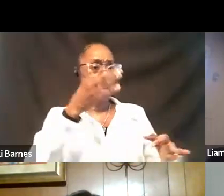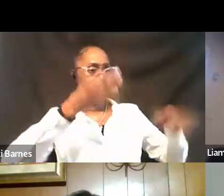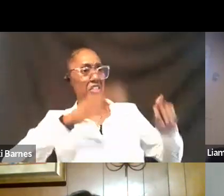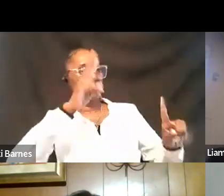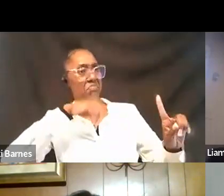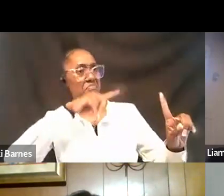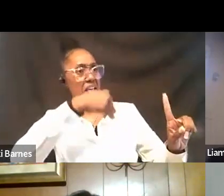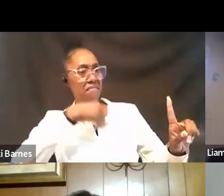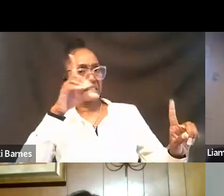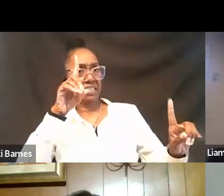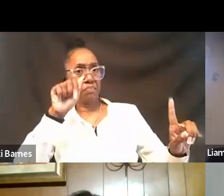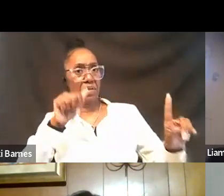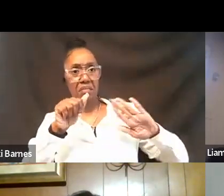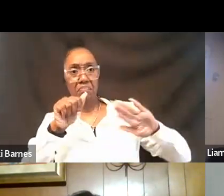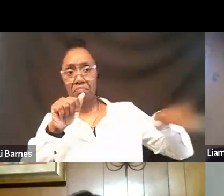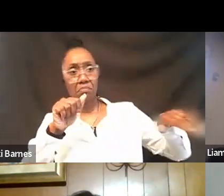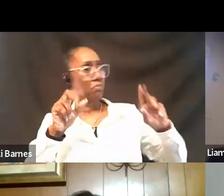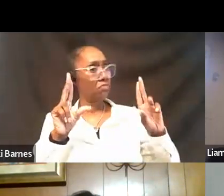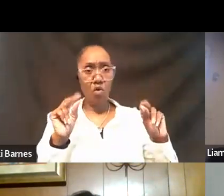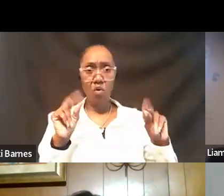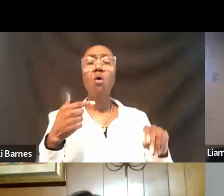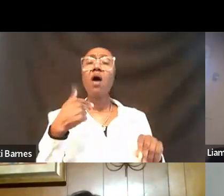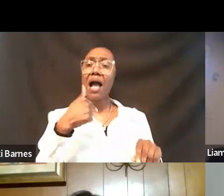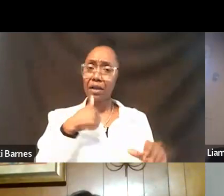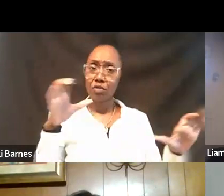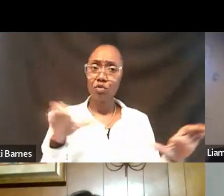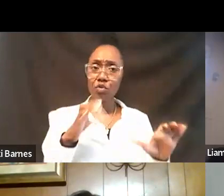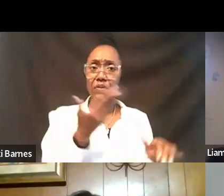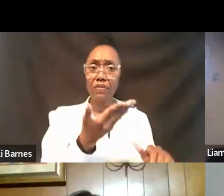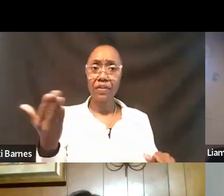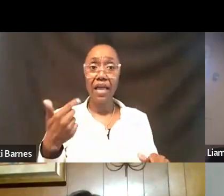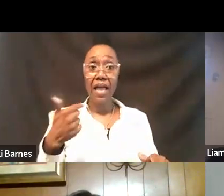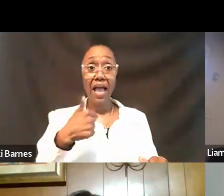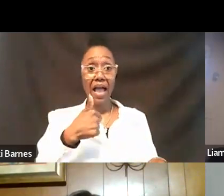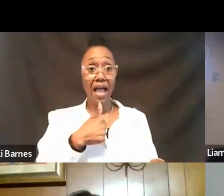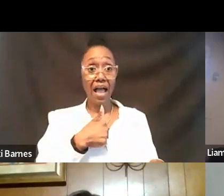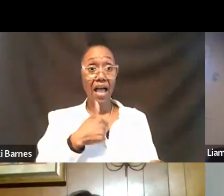A lot of different things like myself. I'm by now I'm a governance fellow and I'm glad to be.